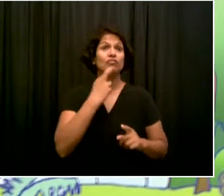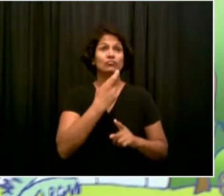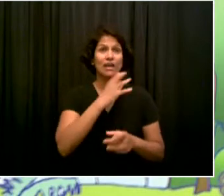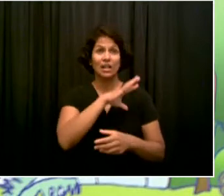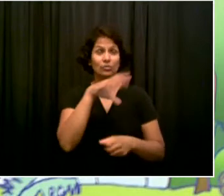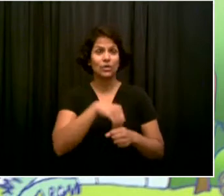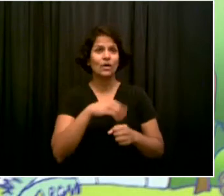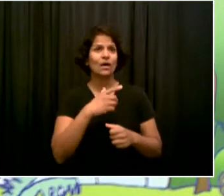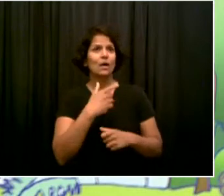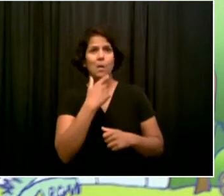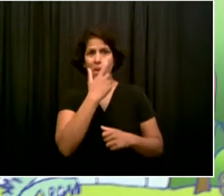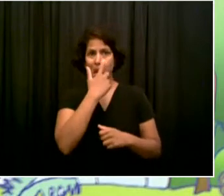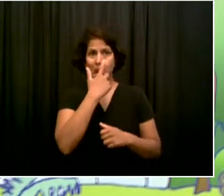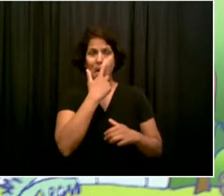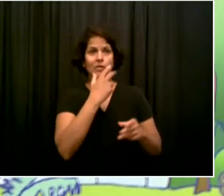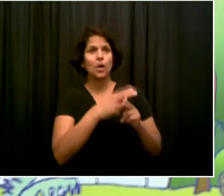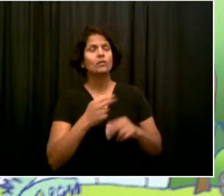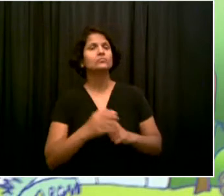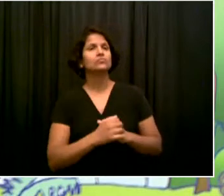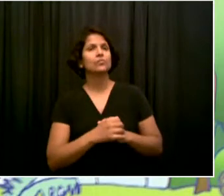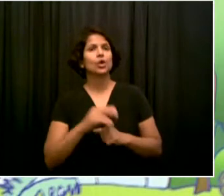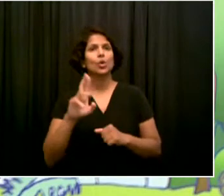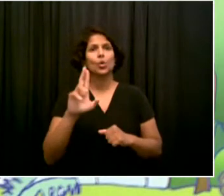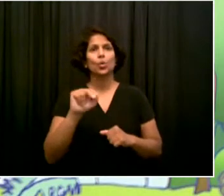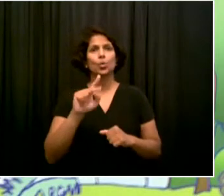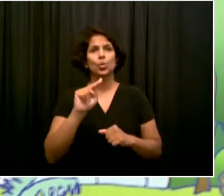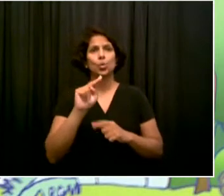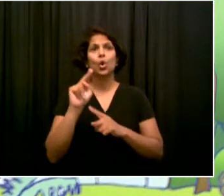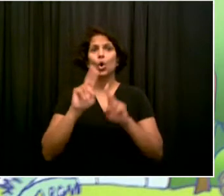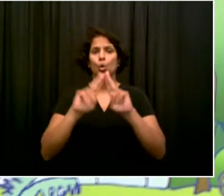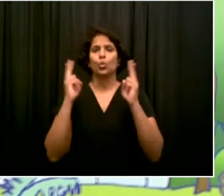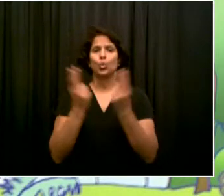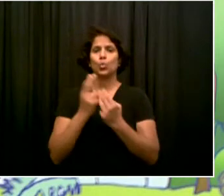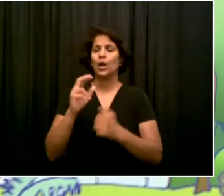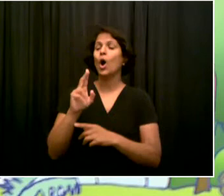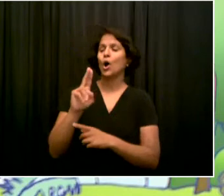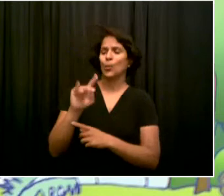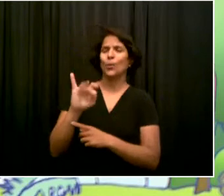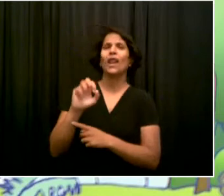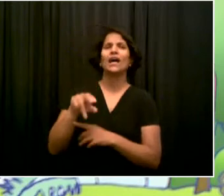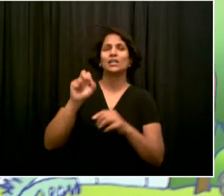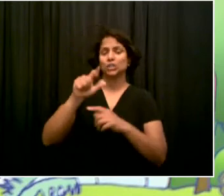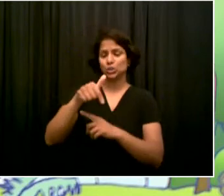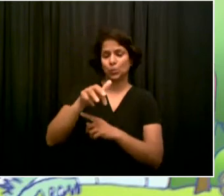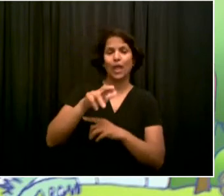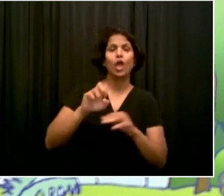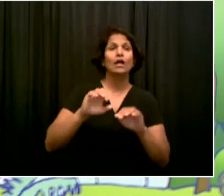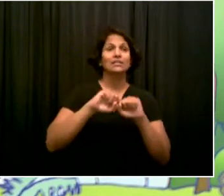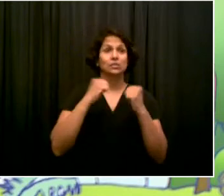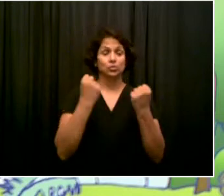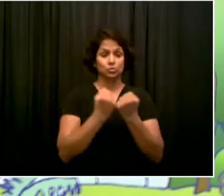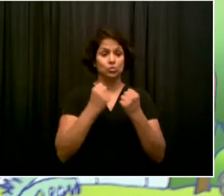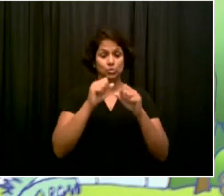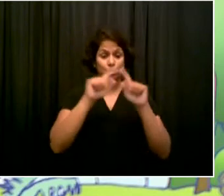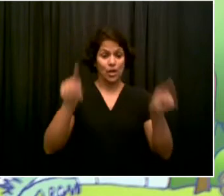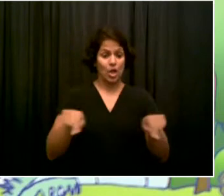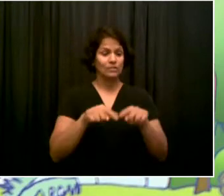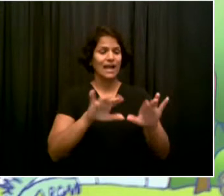EMPLOYEES AT MAIN BODY OF THE